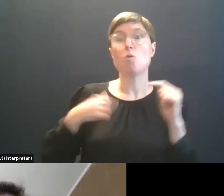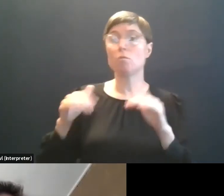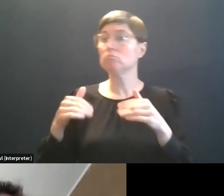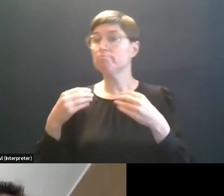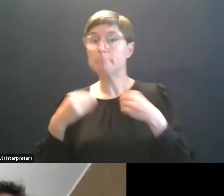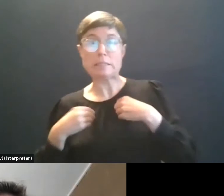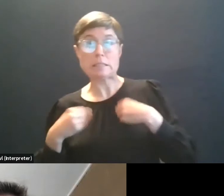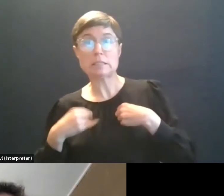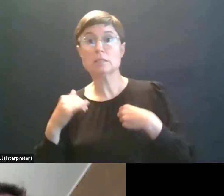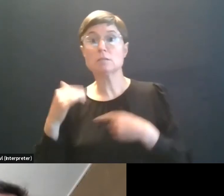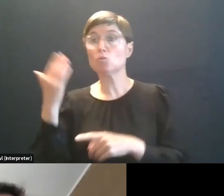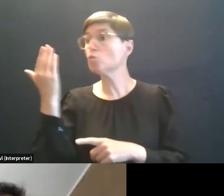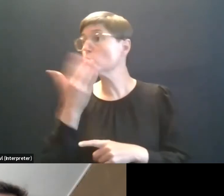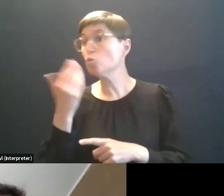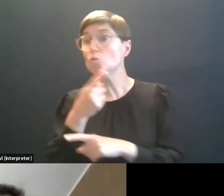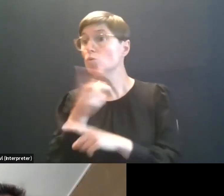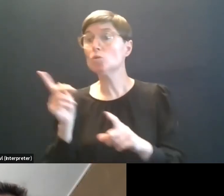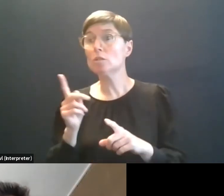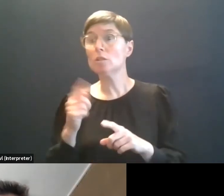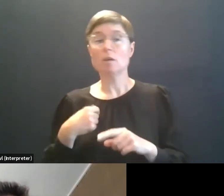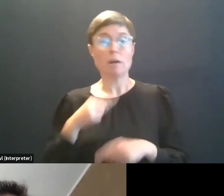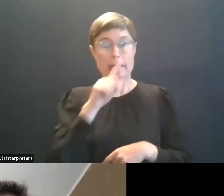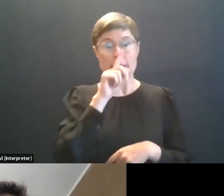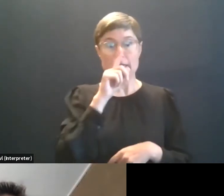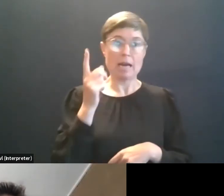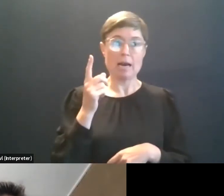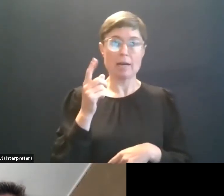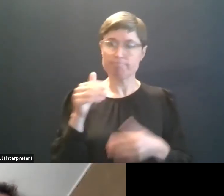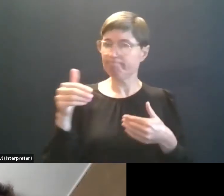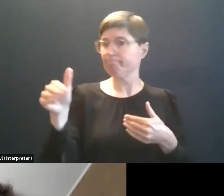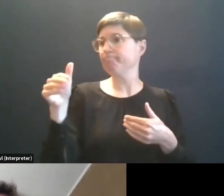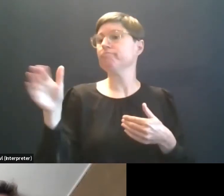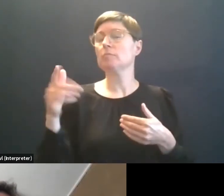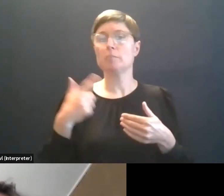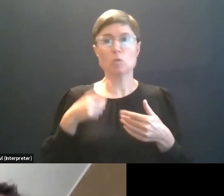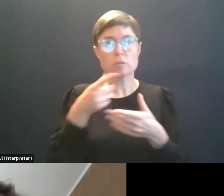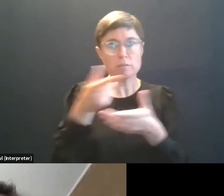are a school you can't treat someone unfavourably because of a disability or because of their